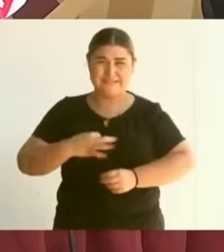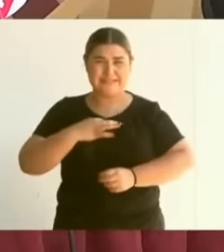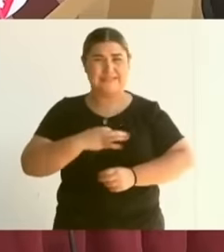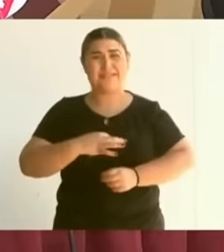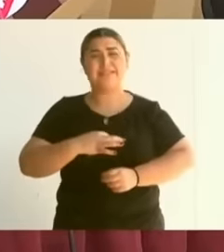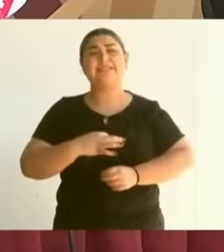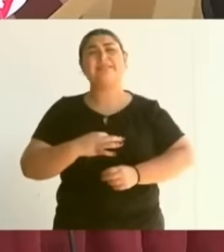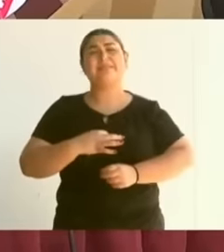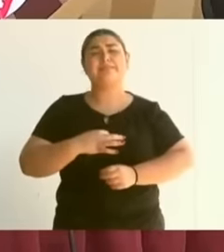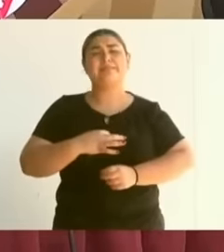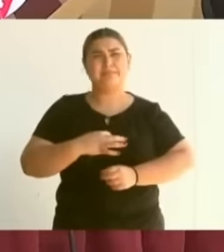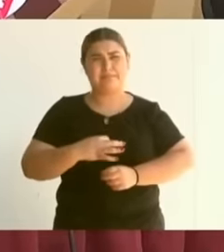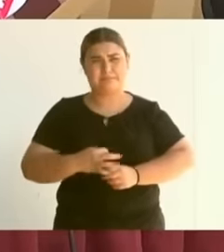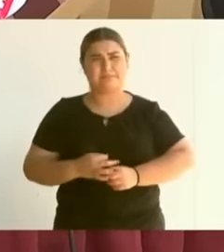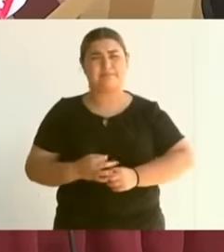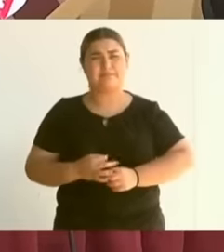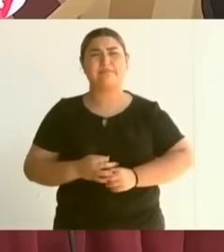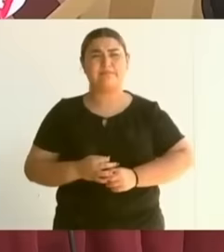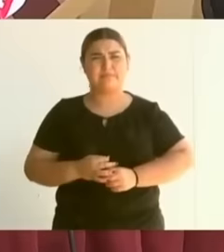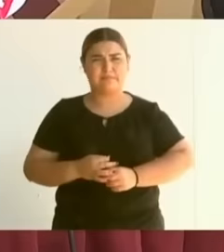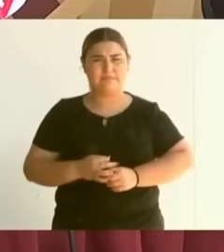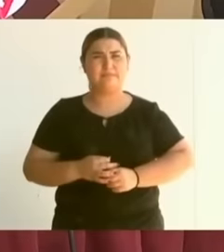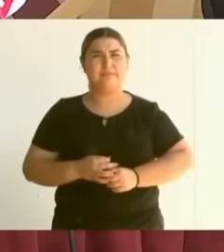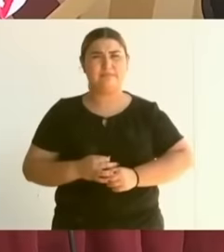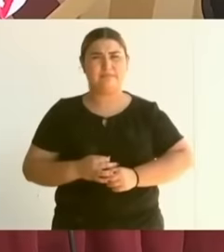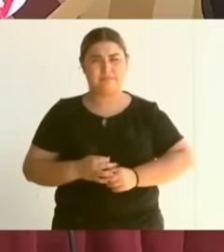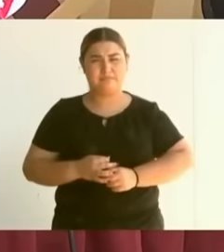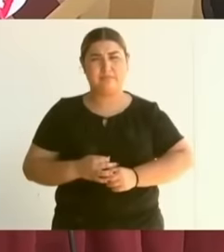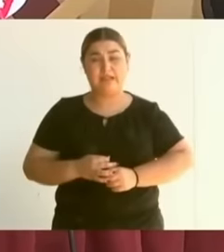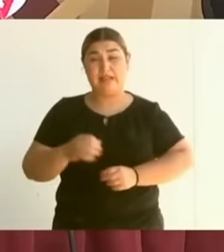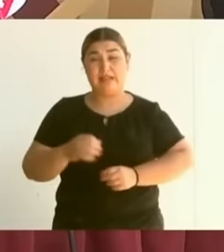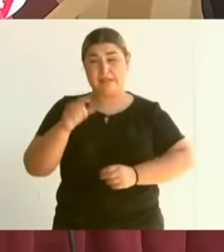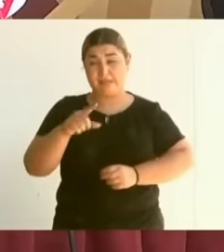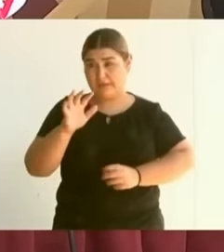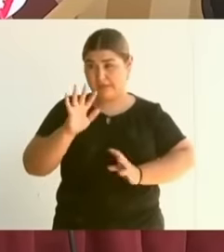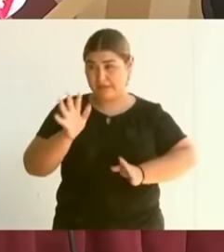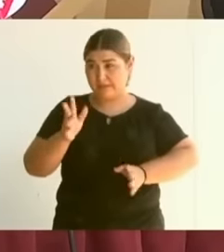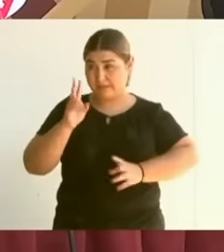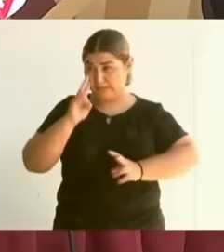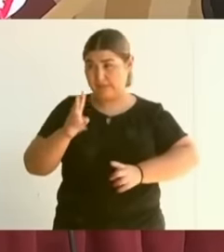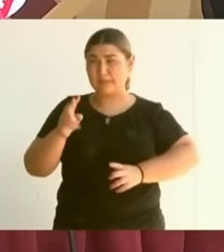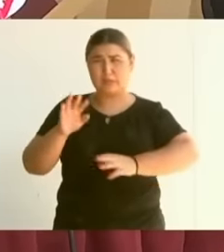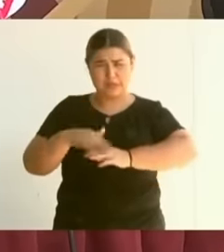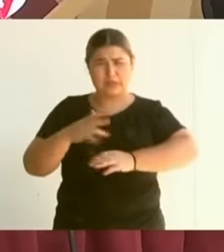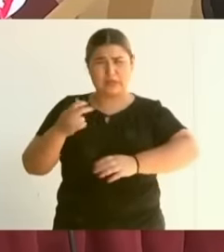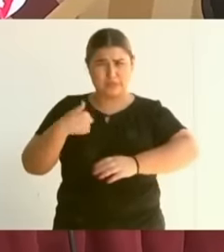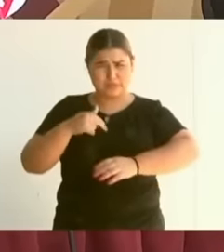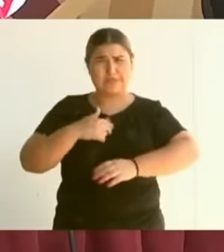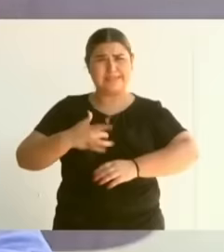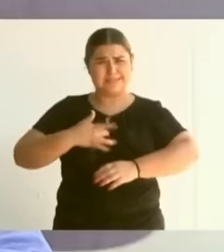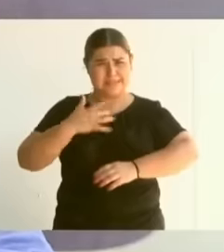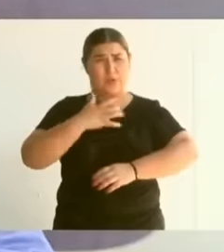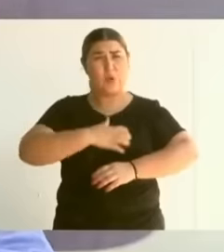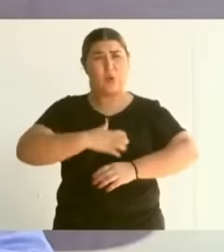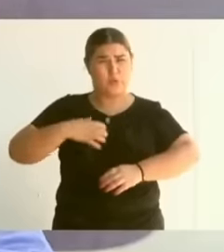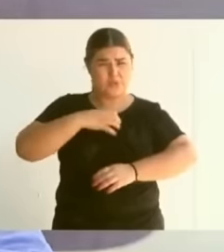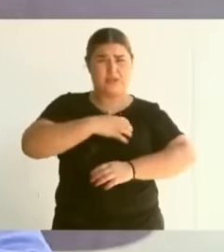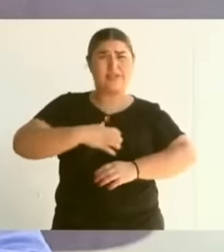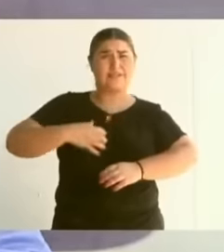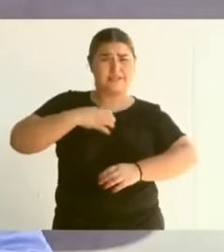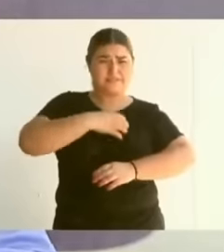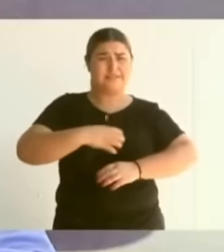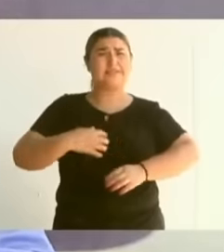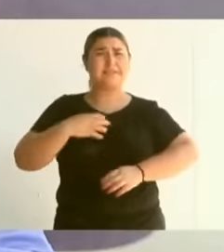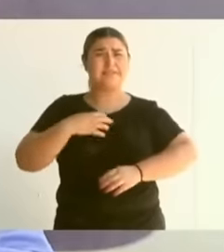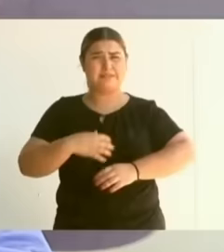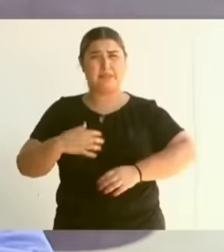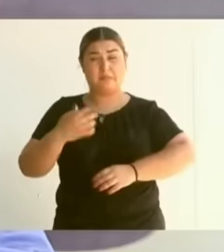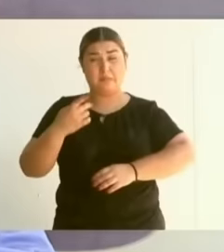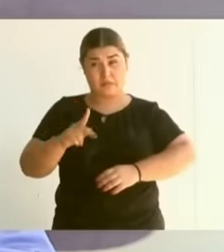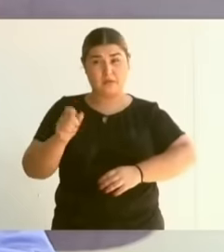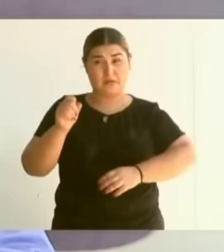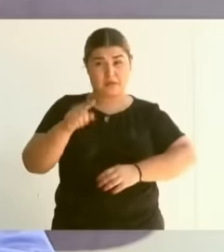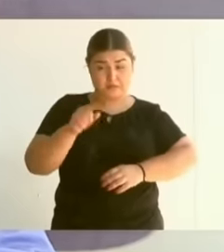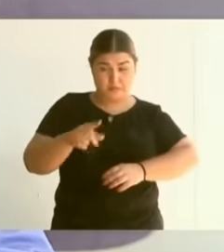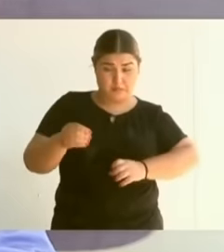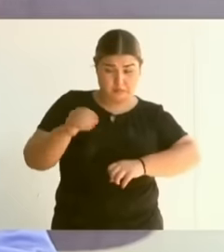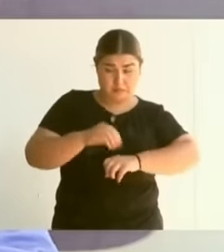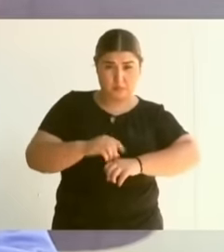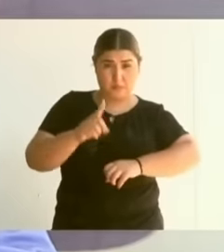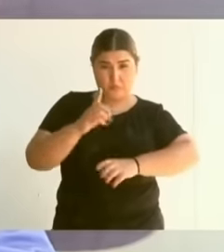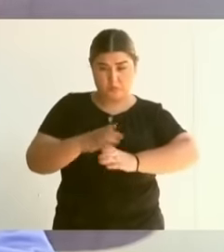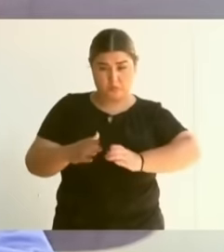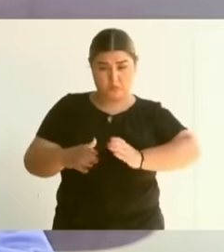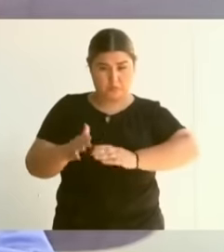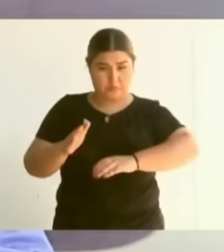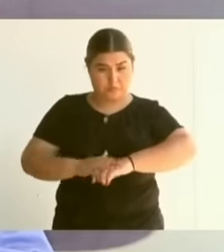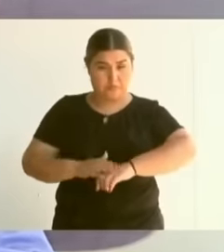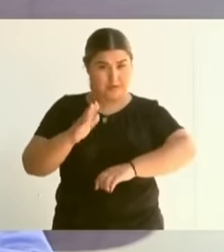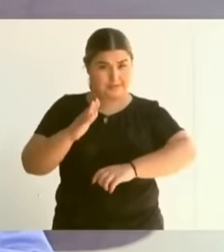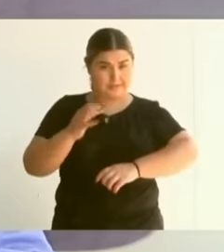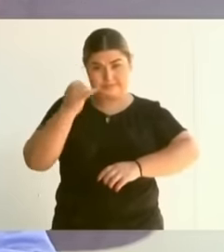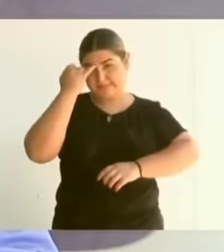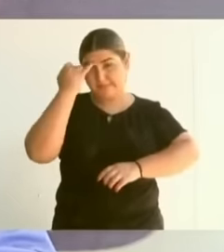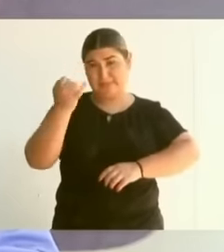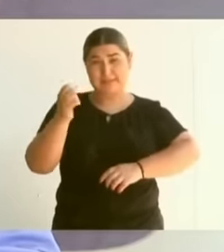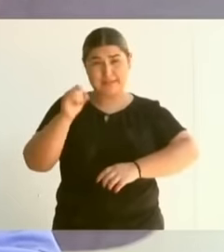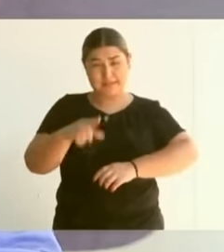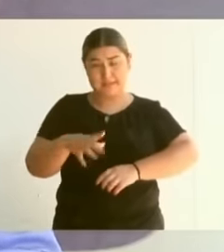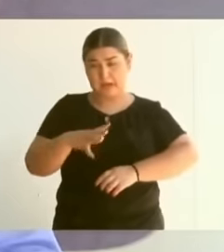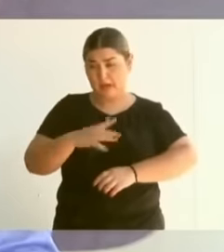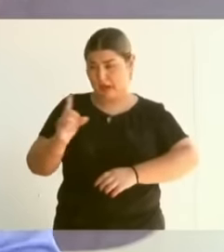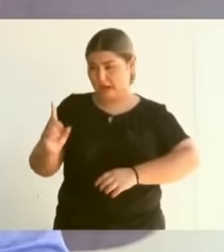be happy, but if they add She is a